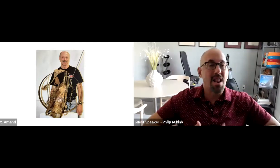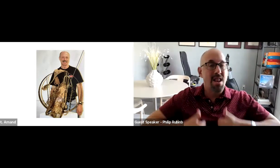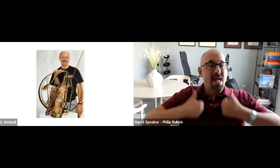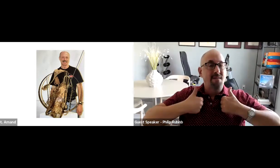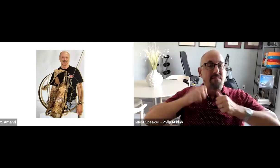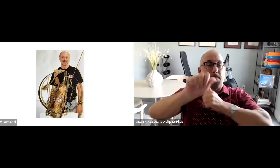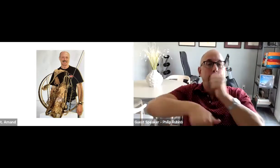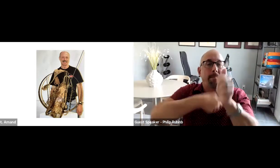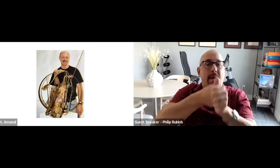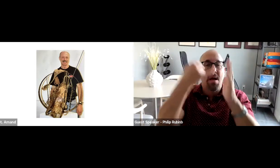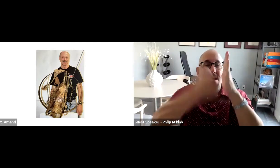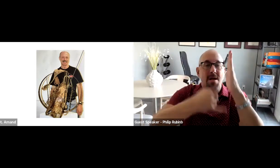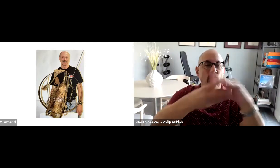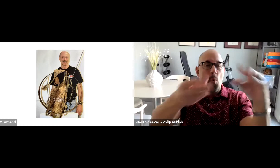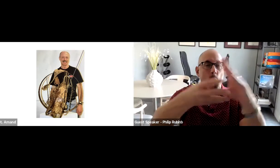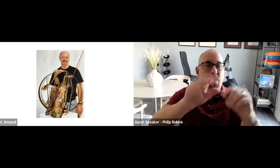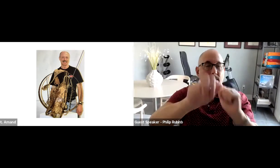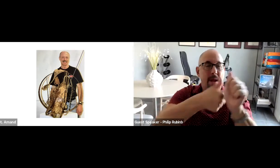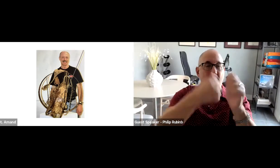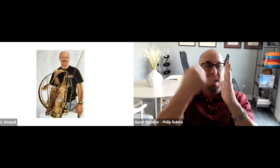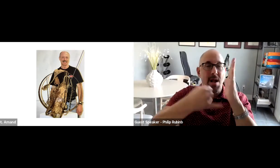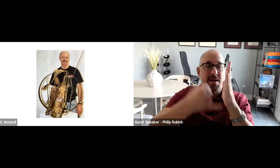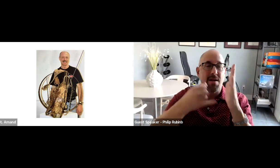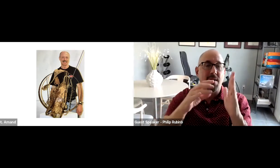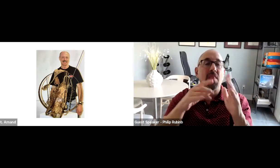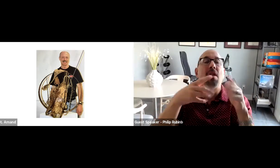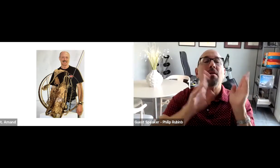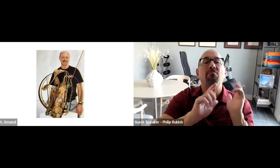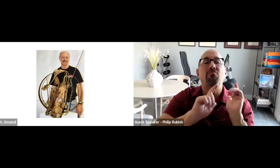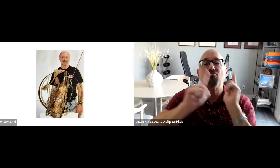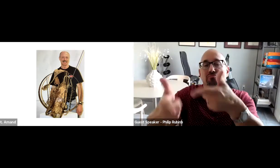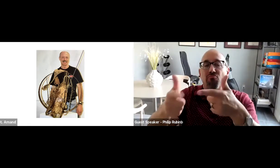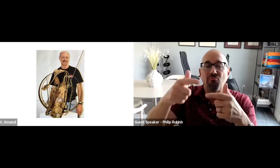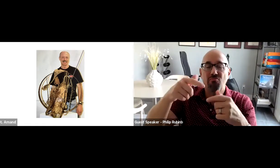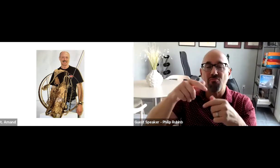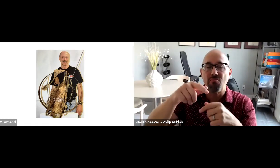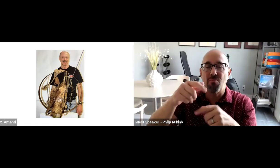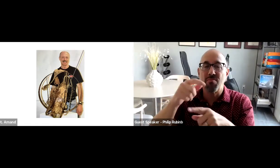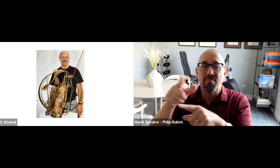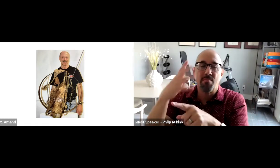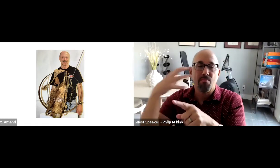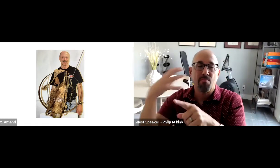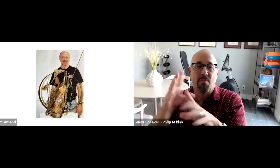and then that'll lead into his artwork, his artistic life. So there's one story behind this